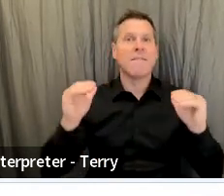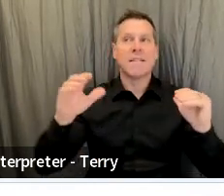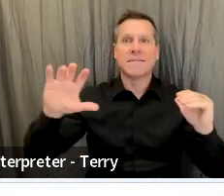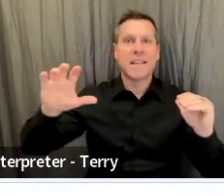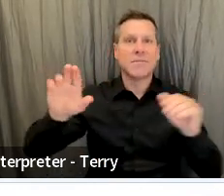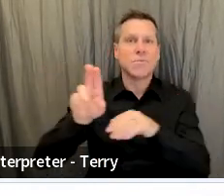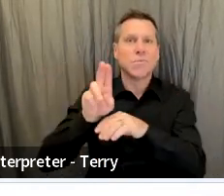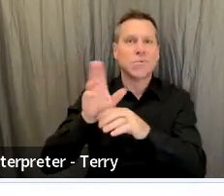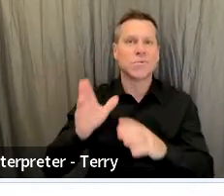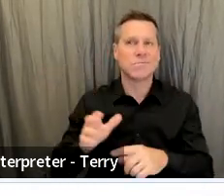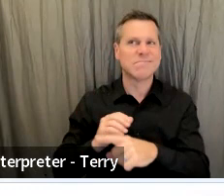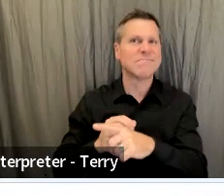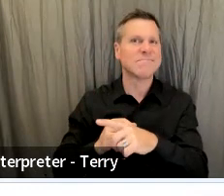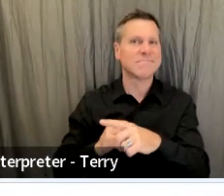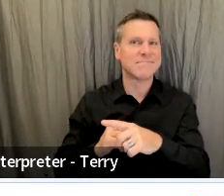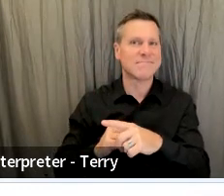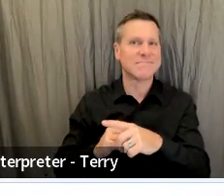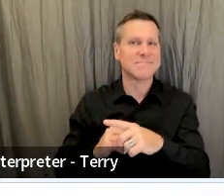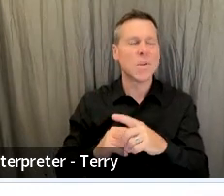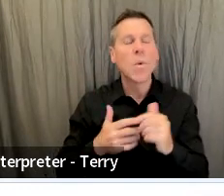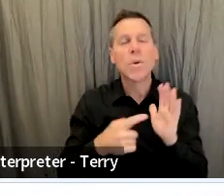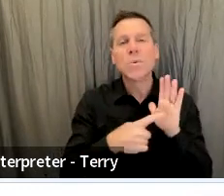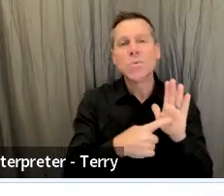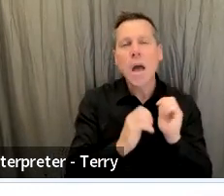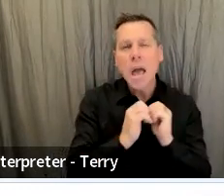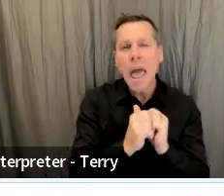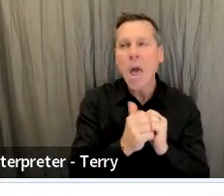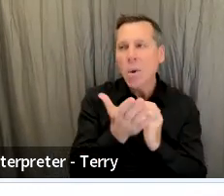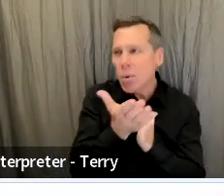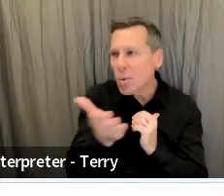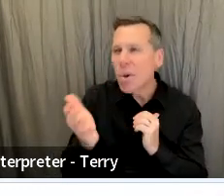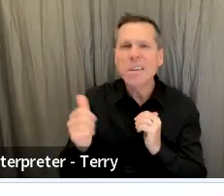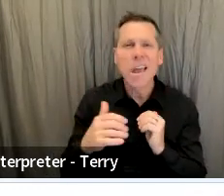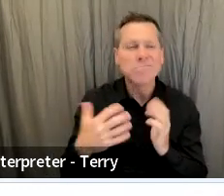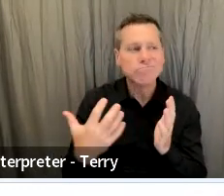We wanted to make sure we were sharing models of those with faculty as well. So they may not necessarily